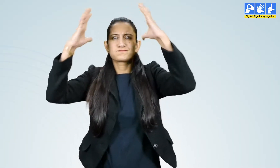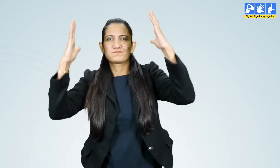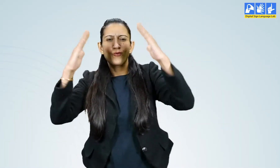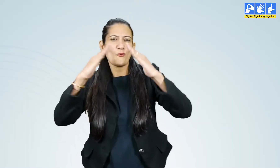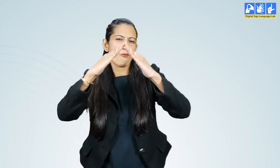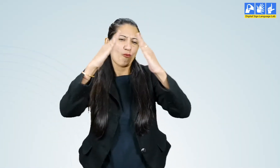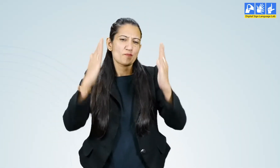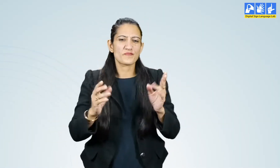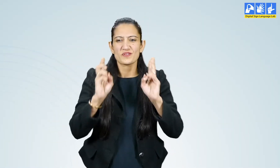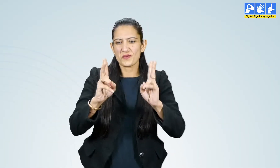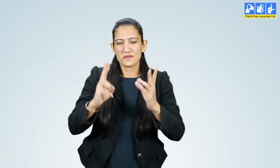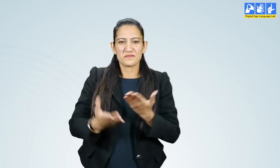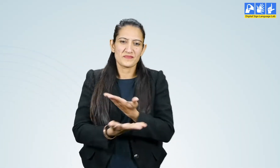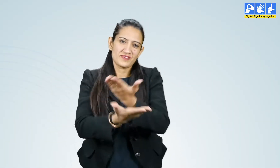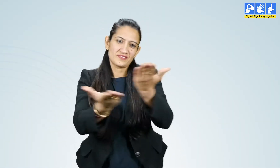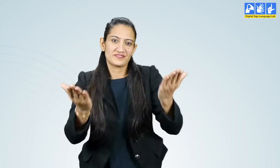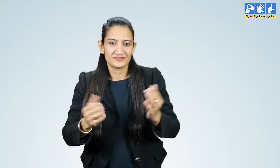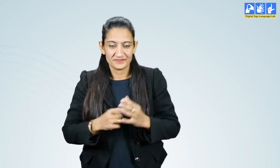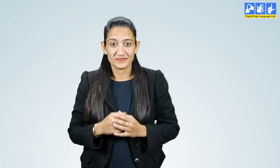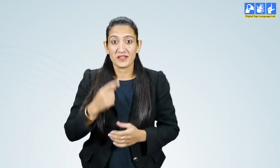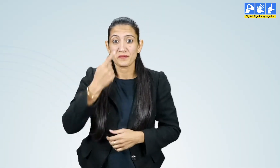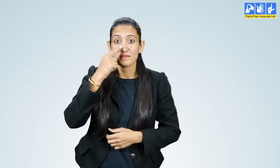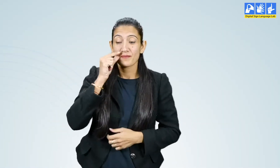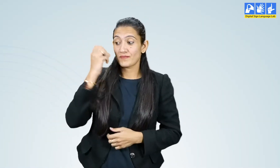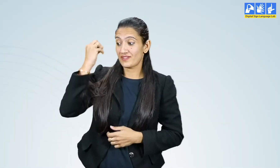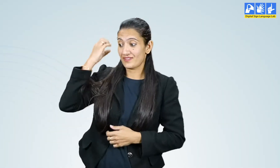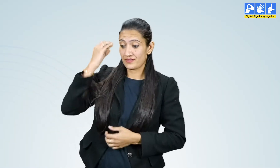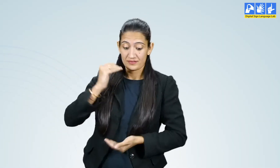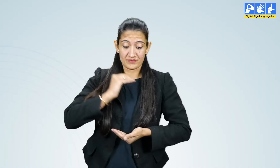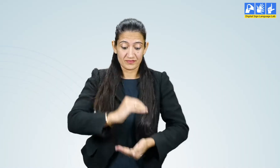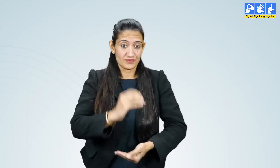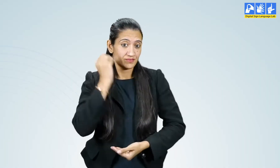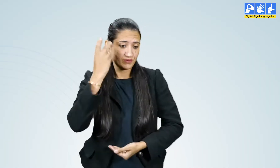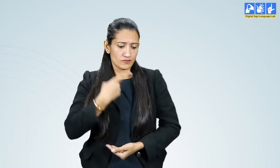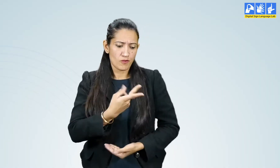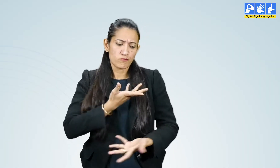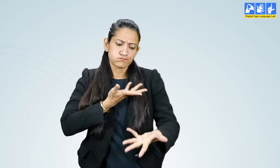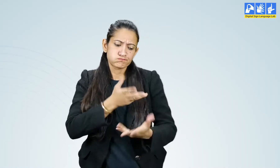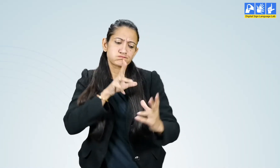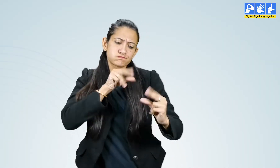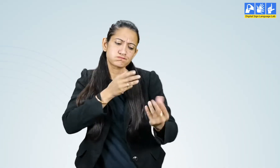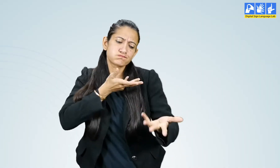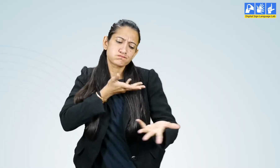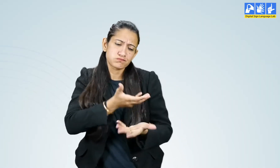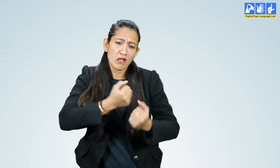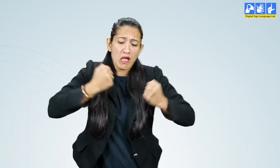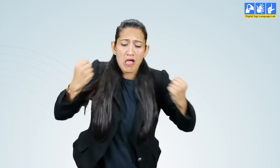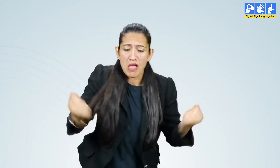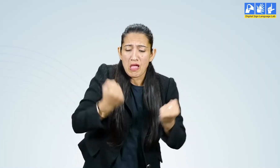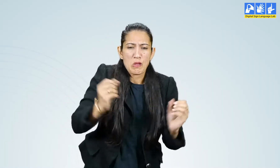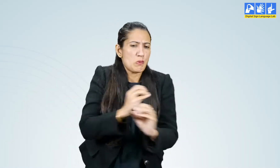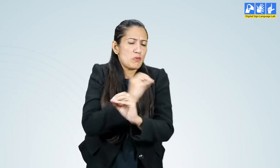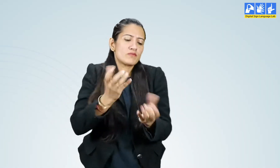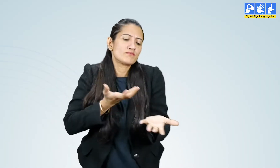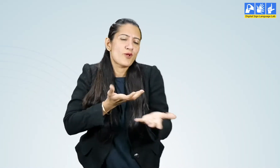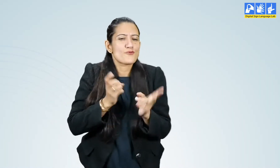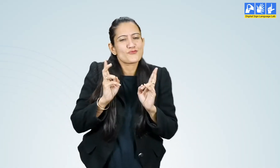Imagine an ordinary home. Hearing parents and their hearing children have effortless conversations